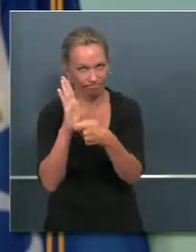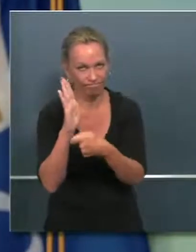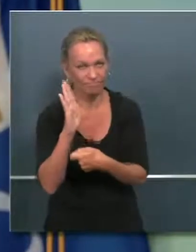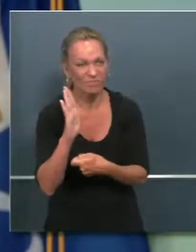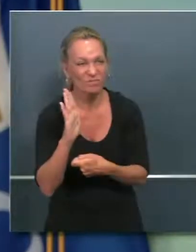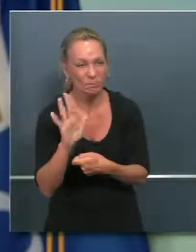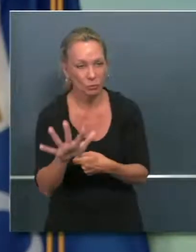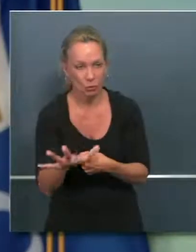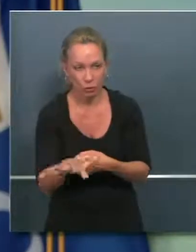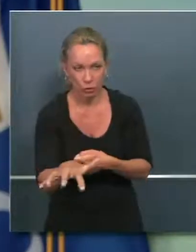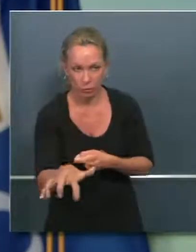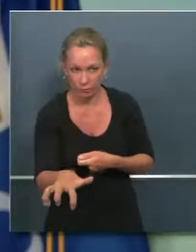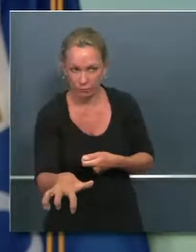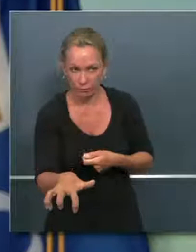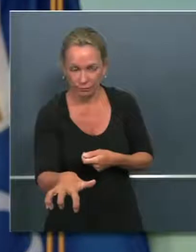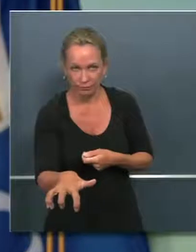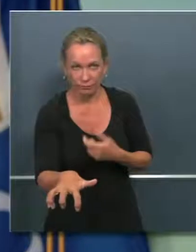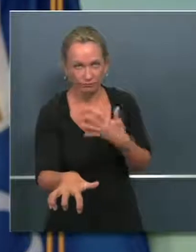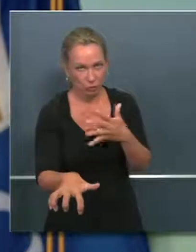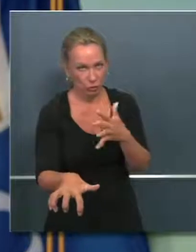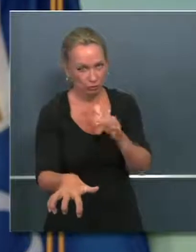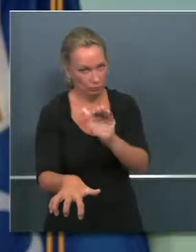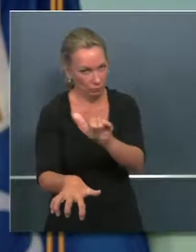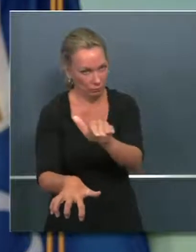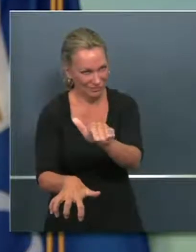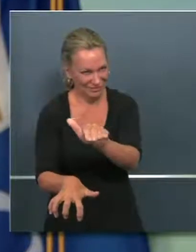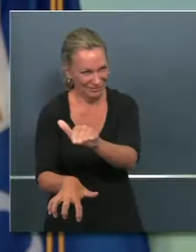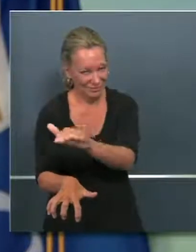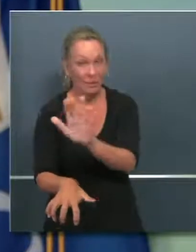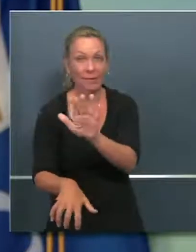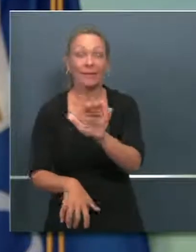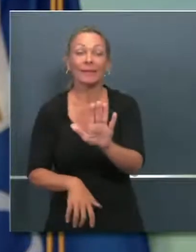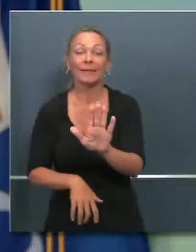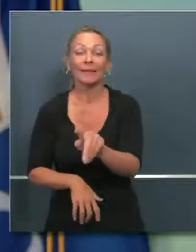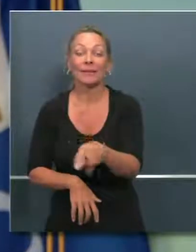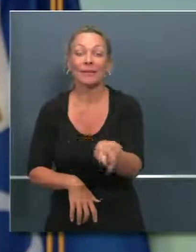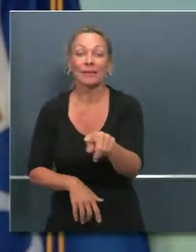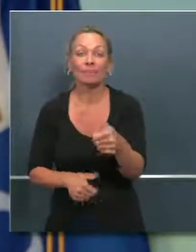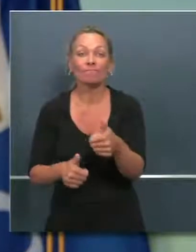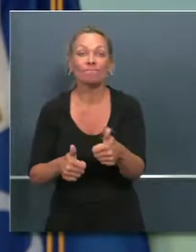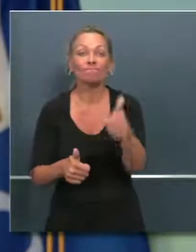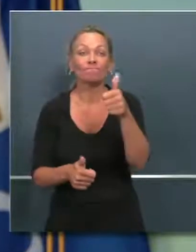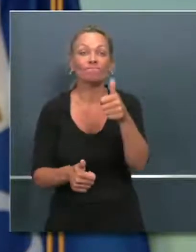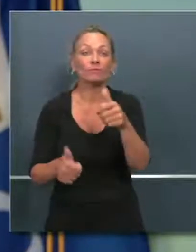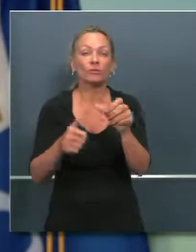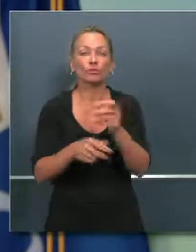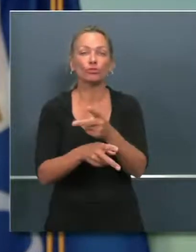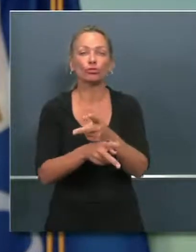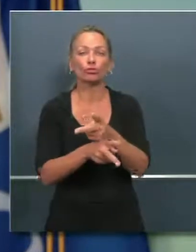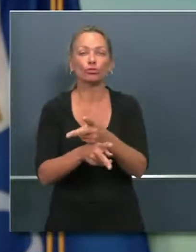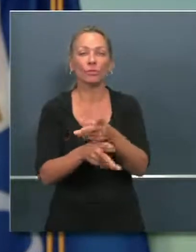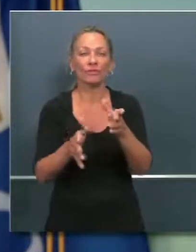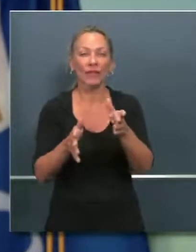determination if they are unsuccessful in building consensus around going back into a stay at home